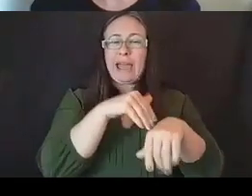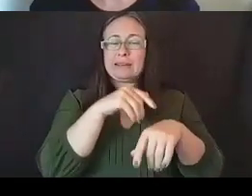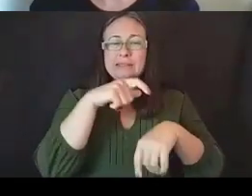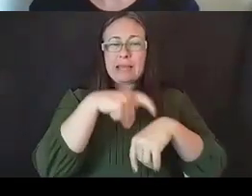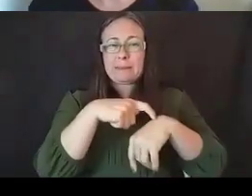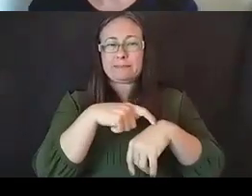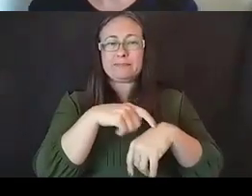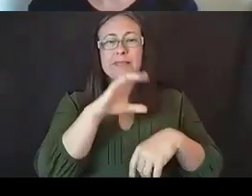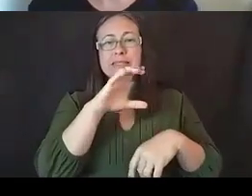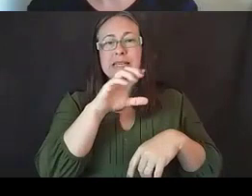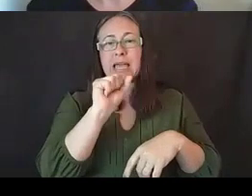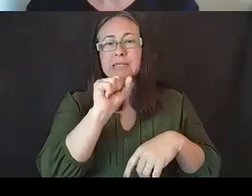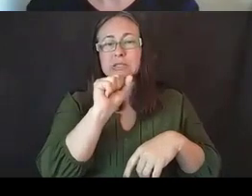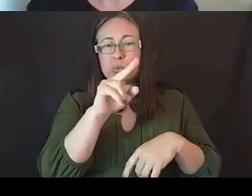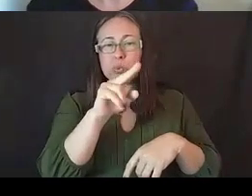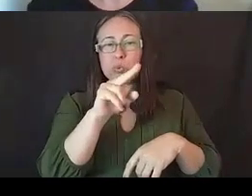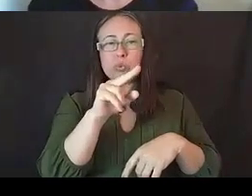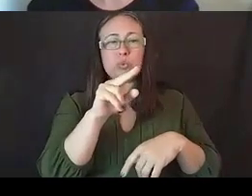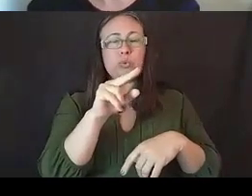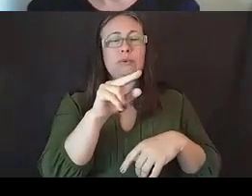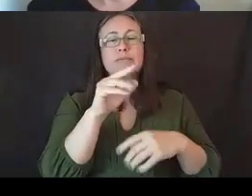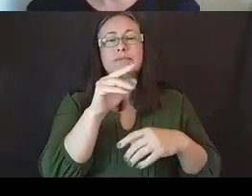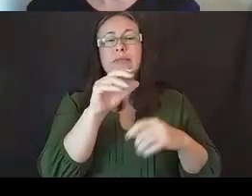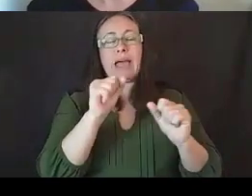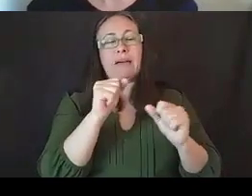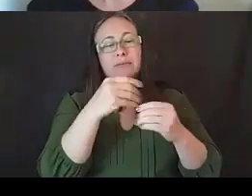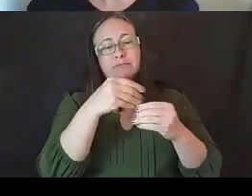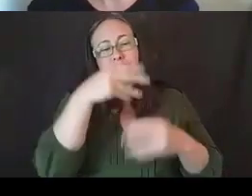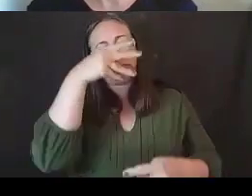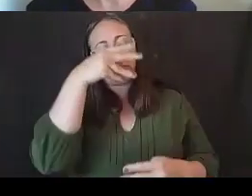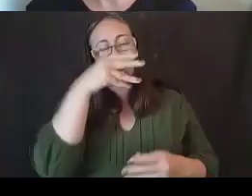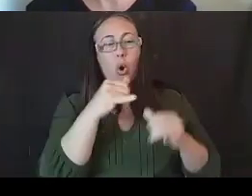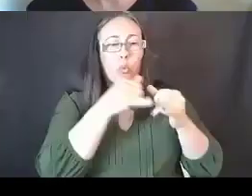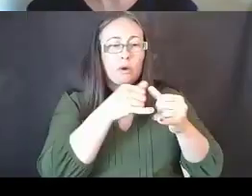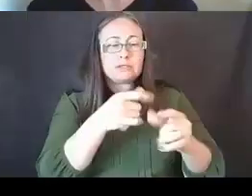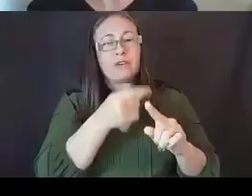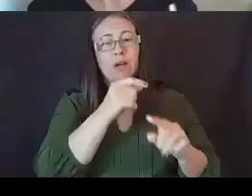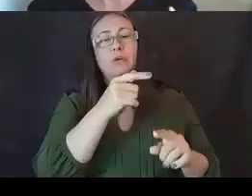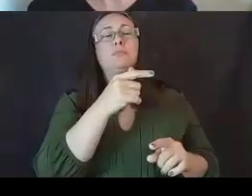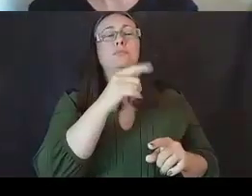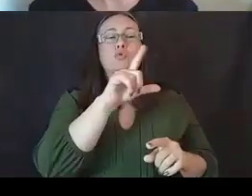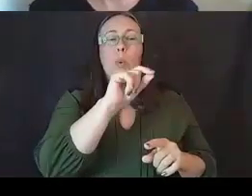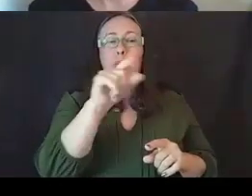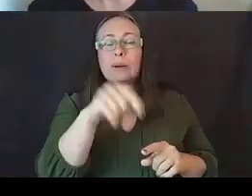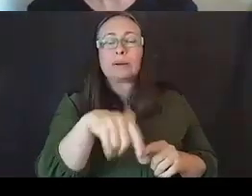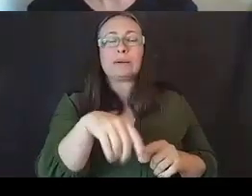you've got a list of awards from 2020. You've got a list of awards from 2019, and you can go backwards,